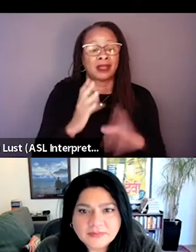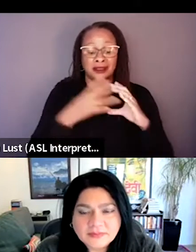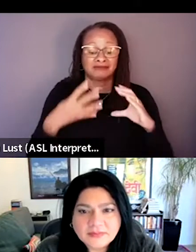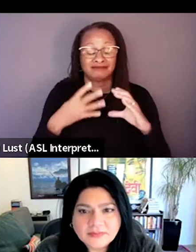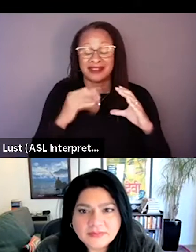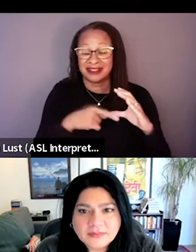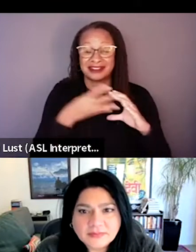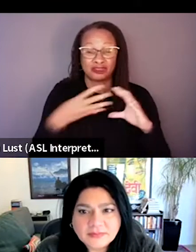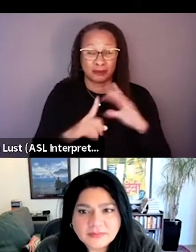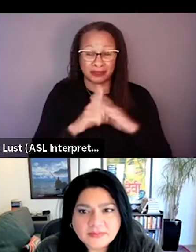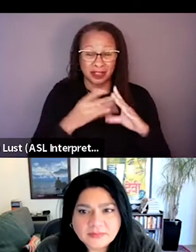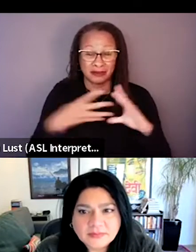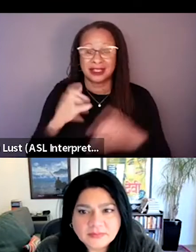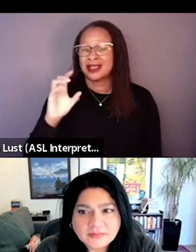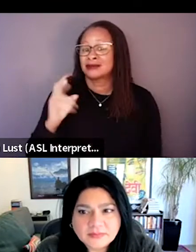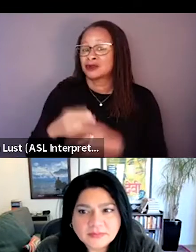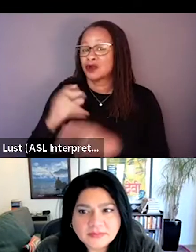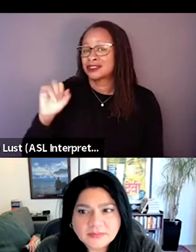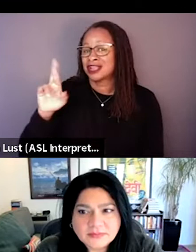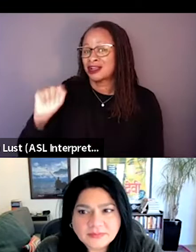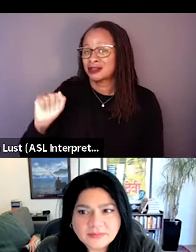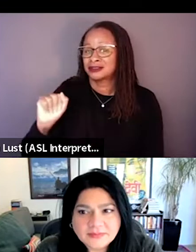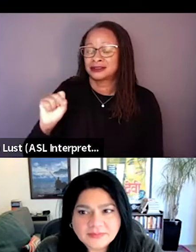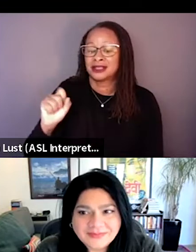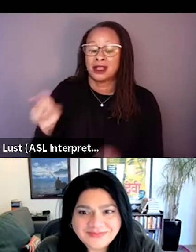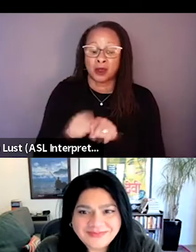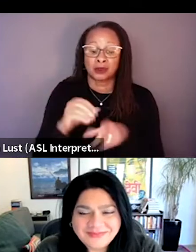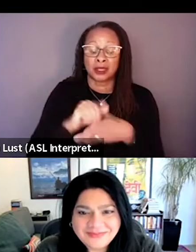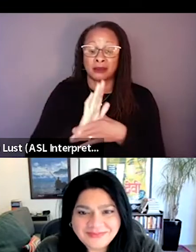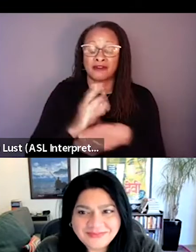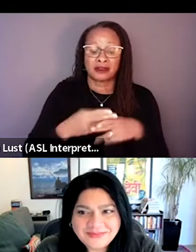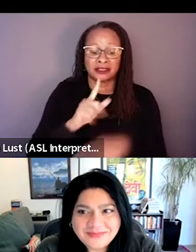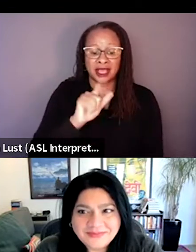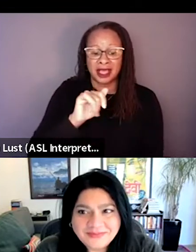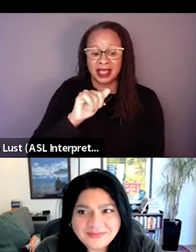Also, joining us is Shery Bechara, and Lilas Mayassi, co-founders of Lebanon's